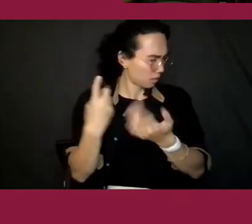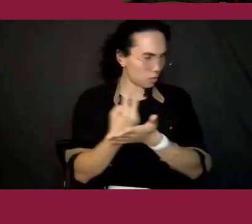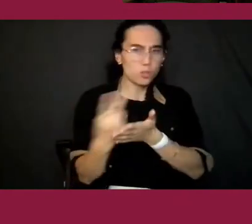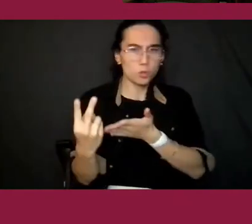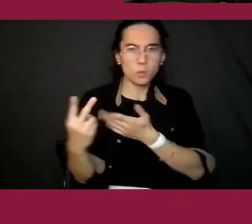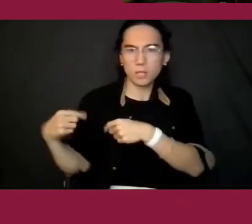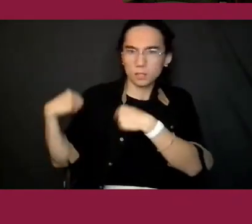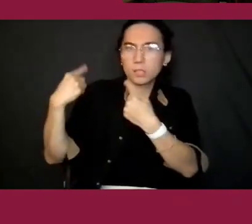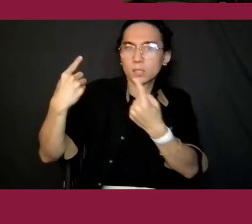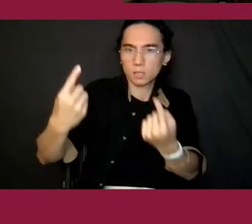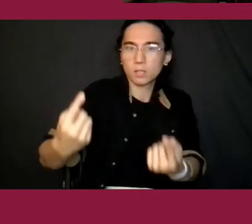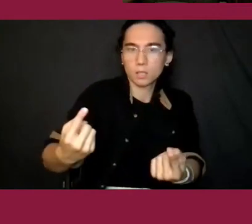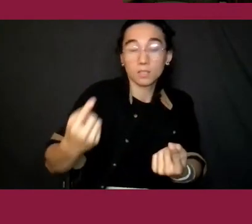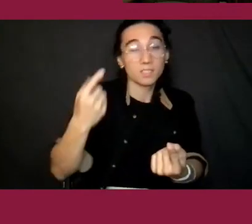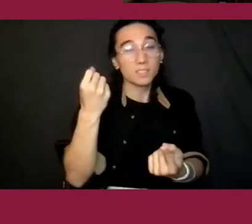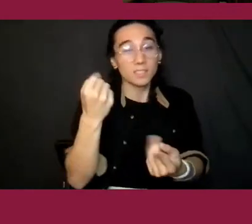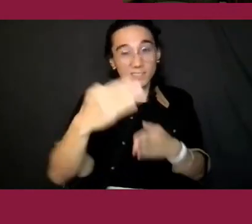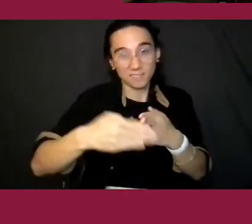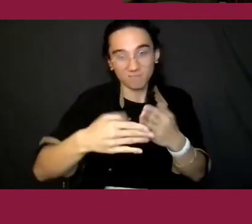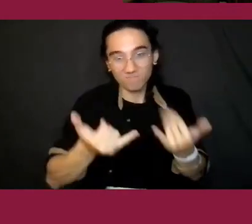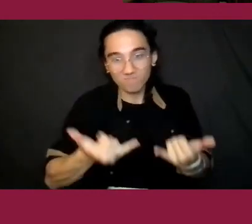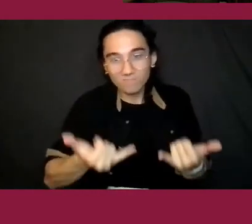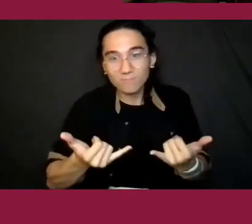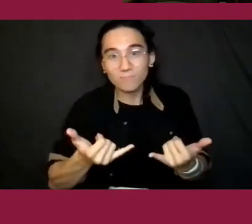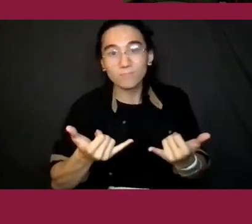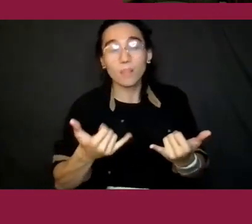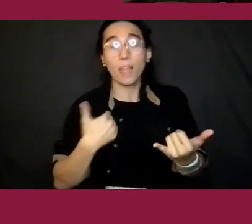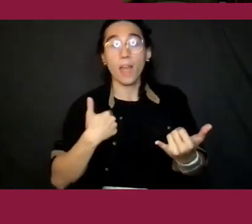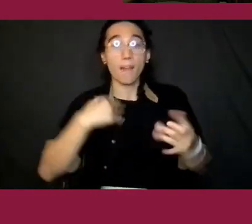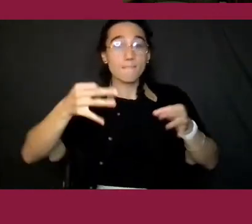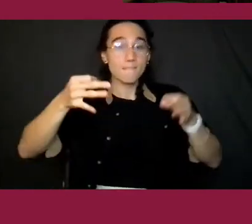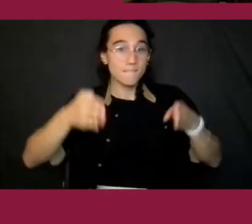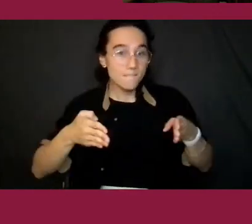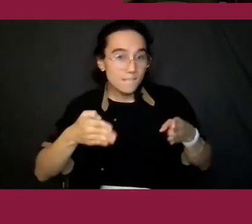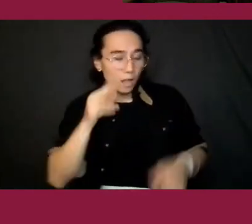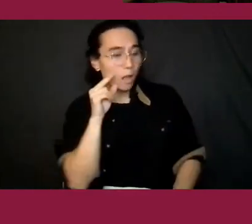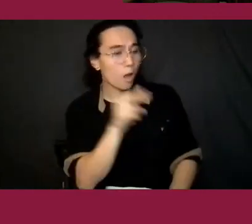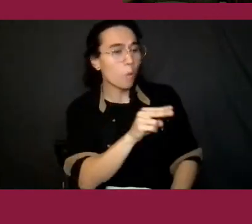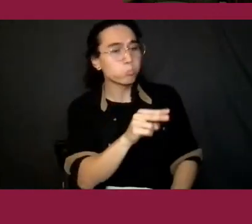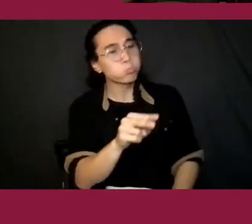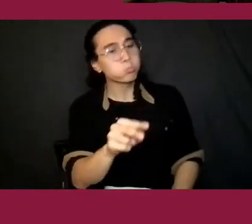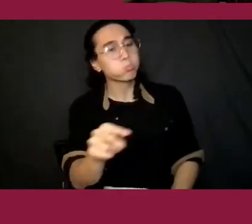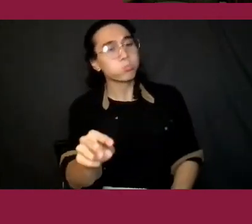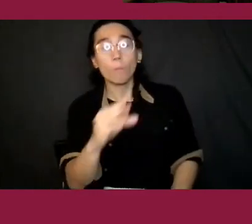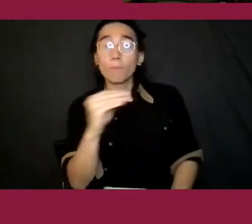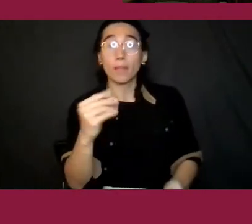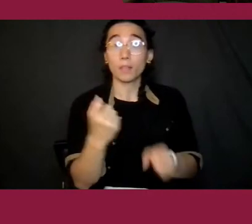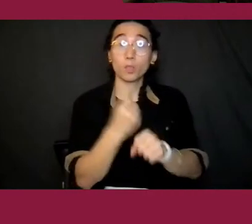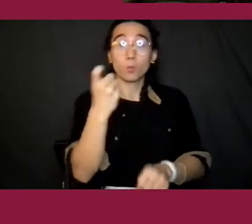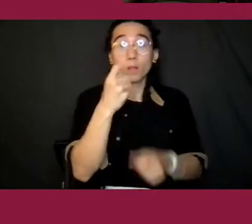It did end today, and they were judged, and the winners should be announced tomorrow.